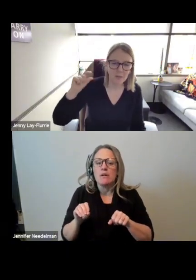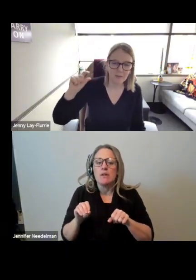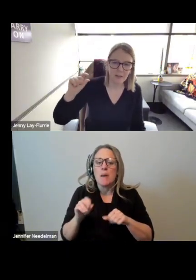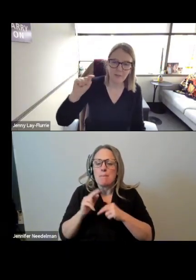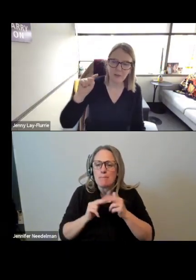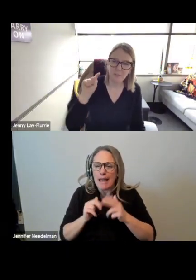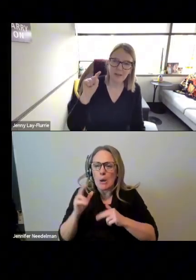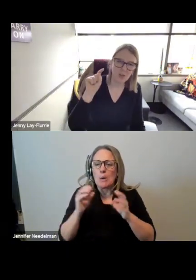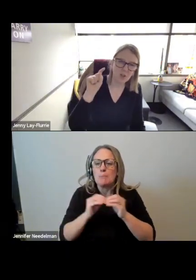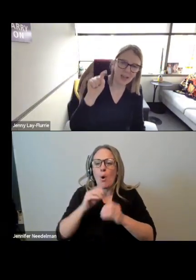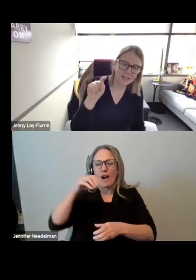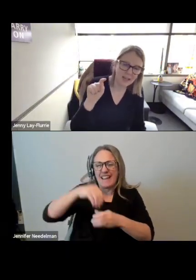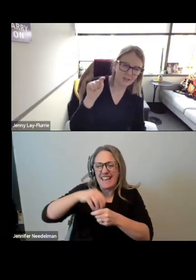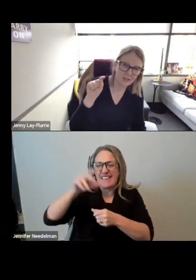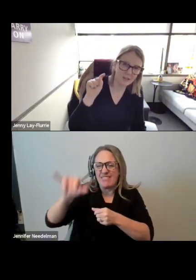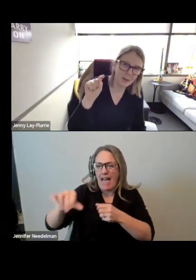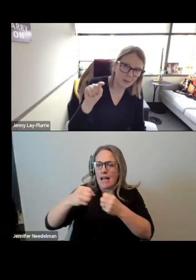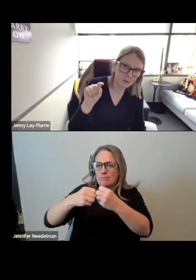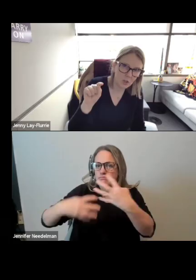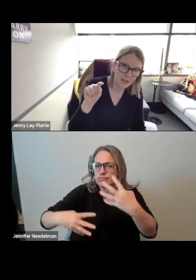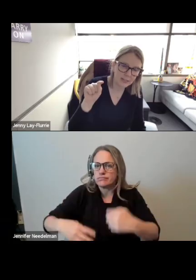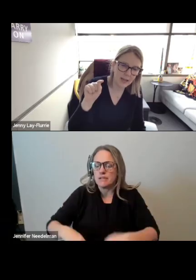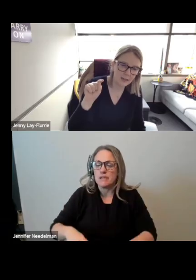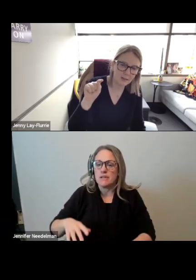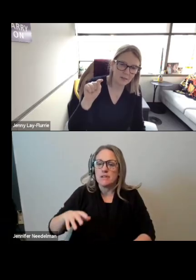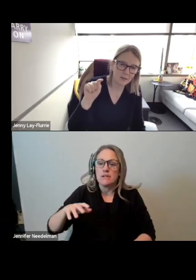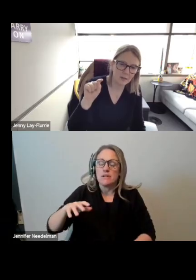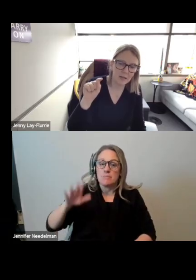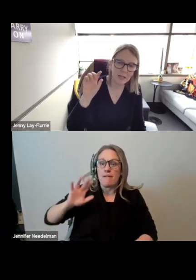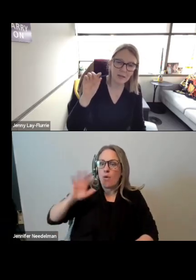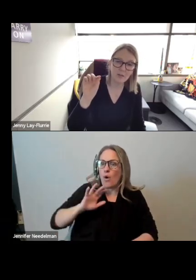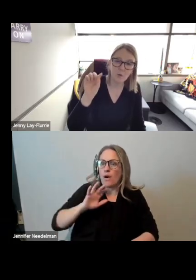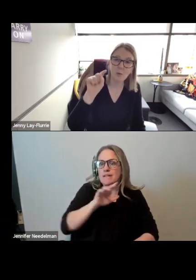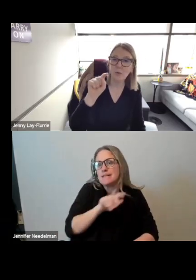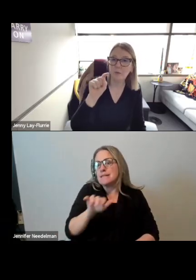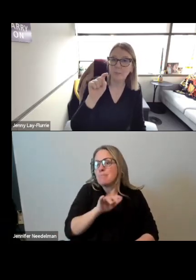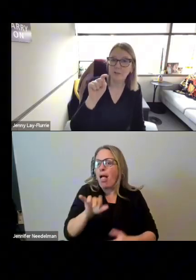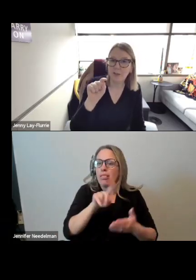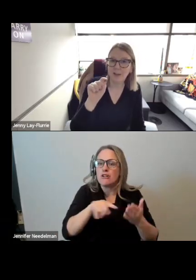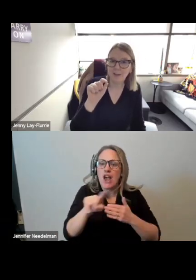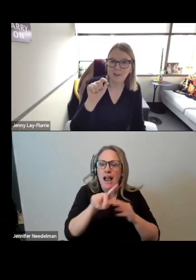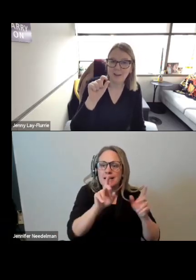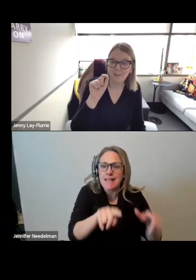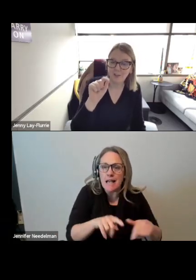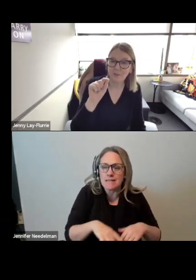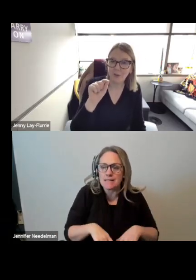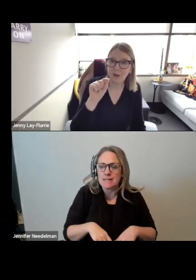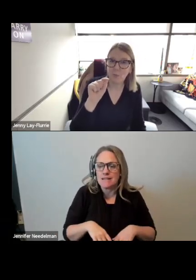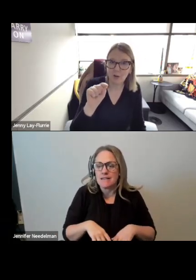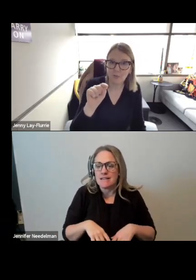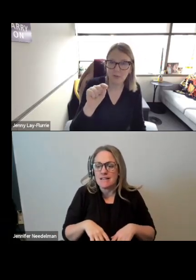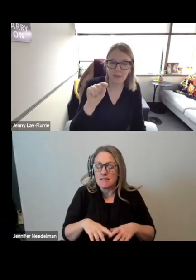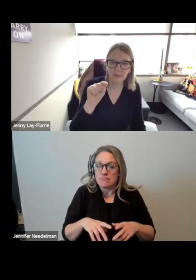So instead of it being a check test, a spell check test, it is doing what spell check has done very well over the